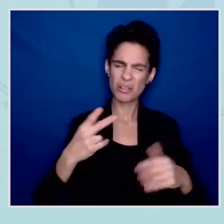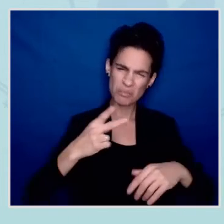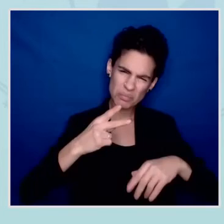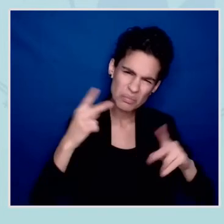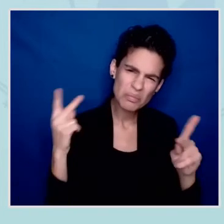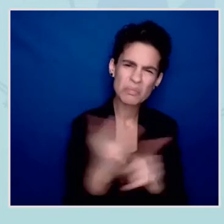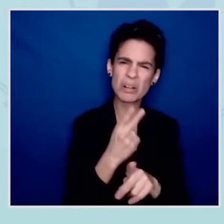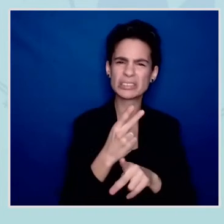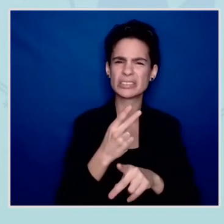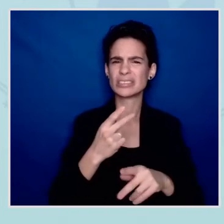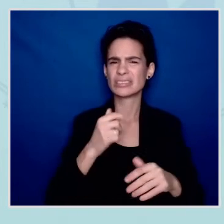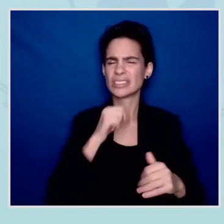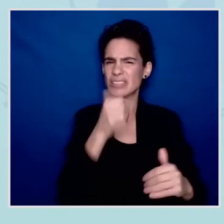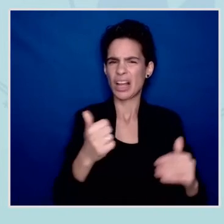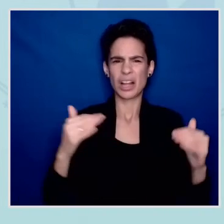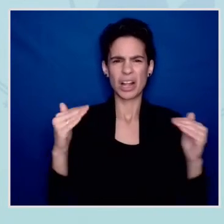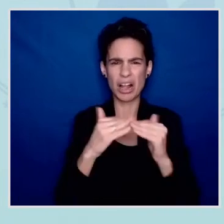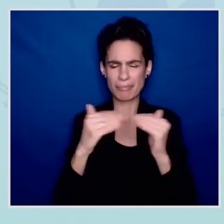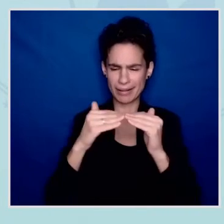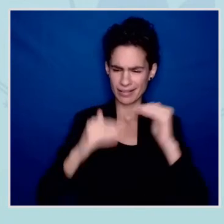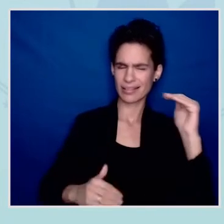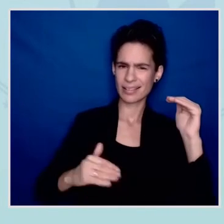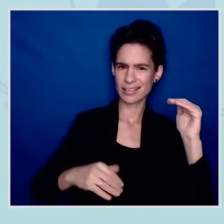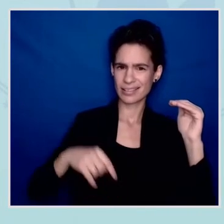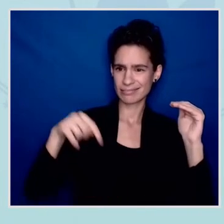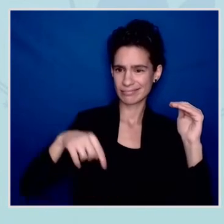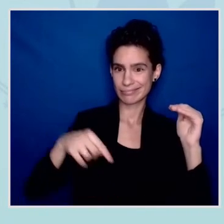THAT YOU SERVE UNLIKE WHAT'S BEEN HAPPENING IN MANY CASES.